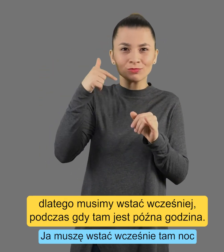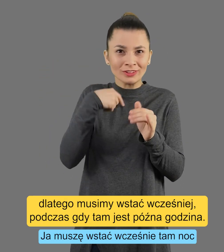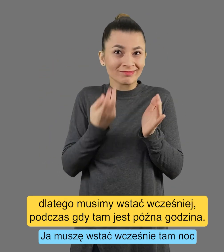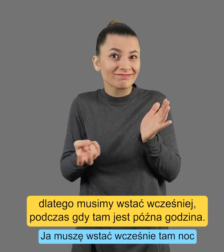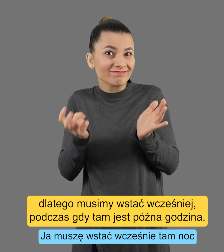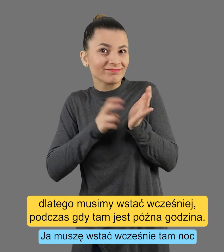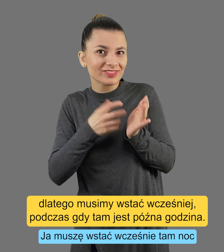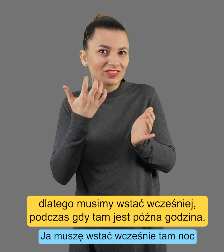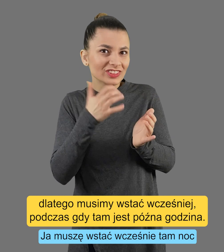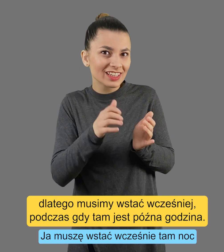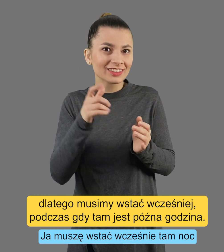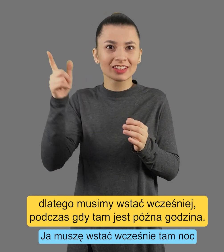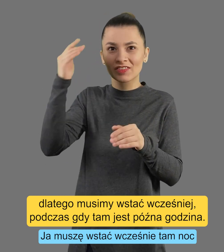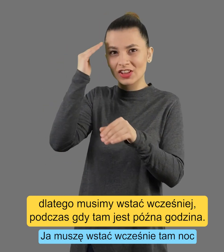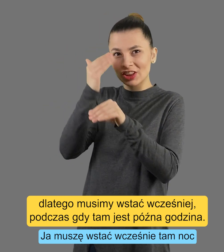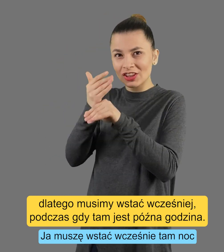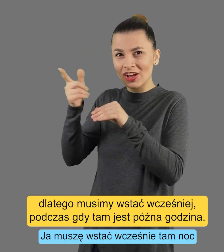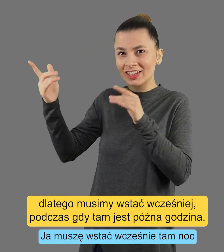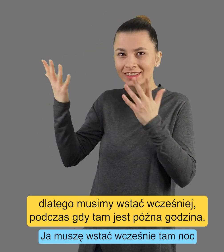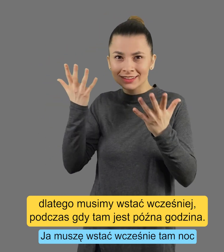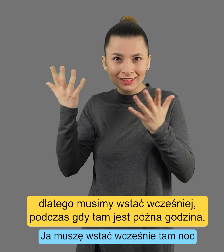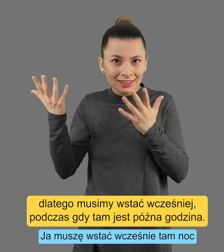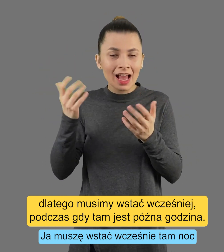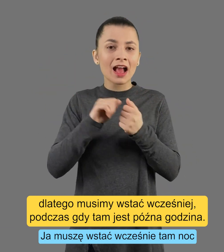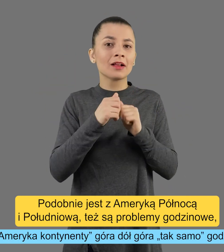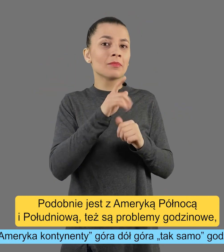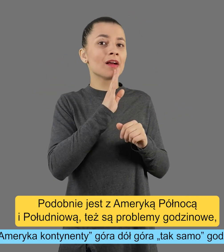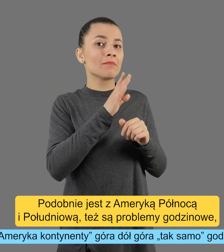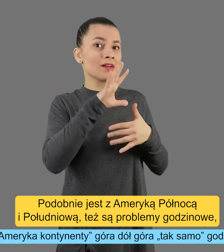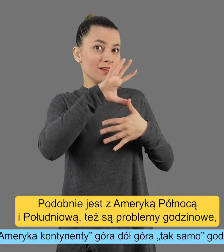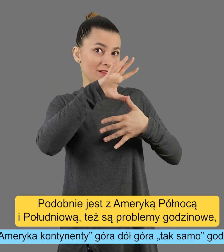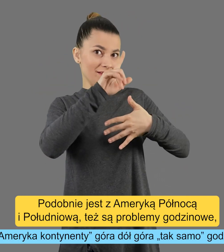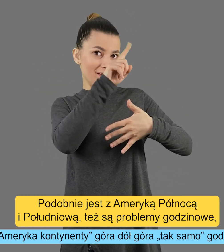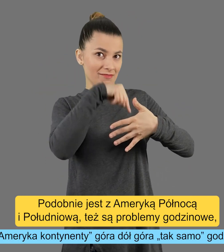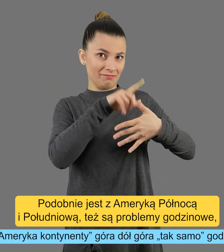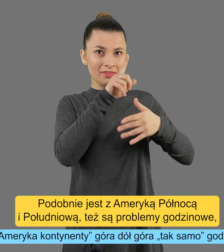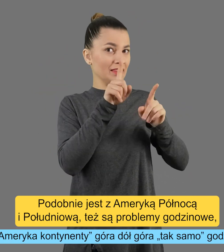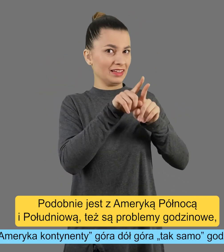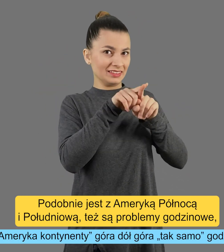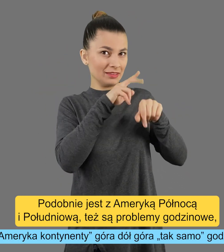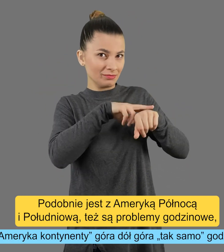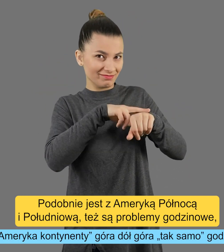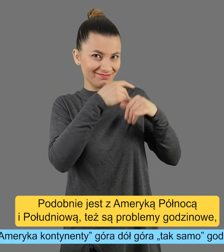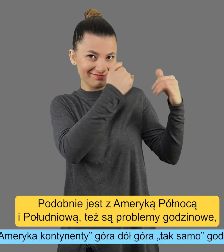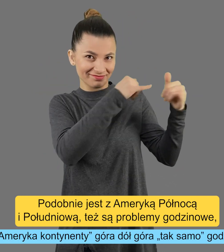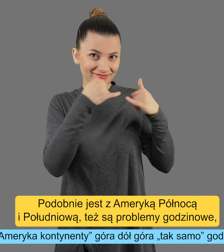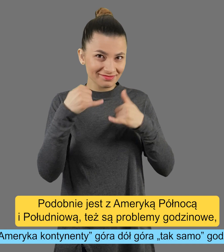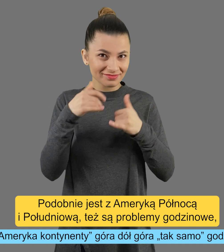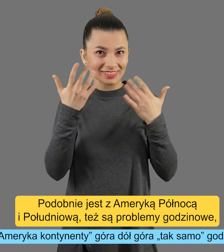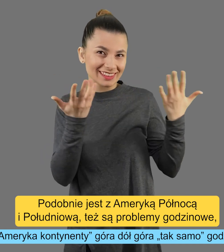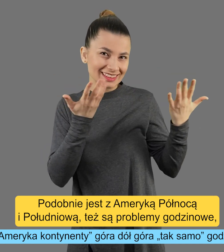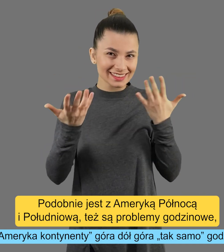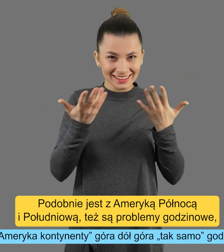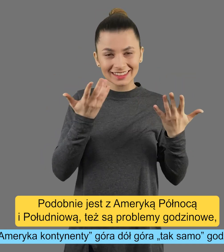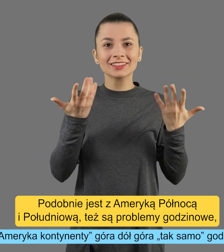so we have to get up early, while it is late there. It's the same with North and South America, there are hour problems too,